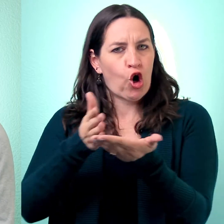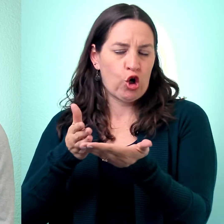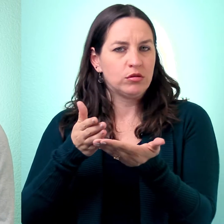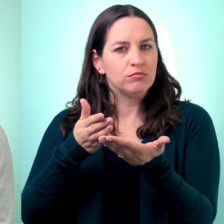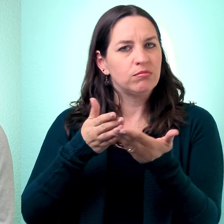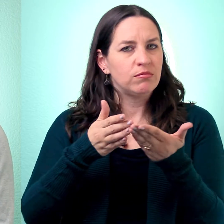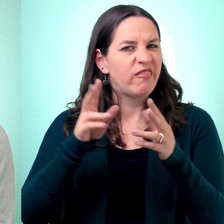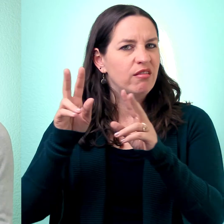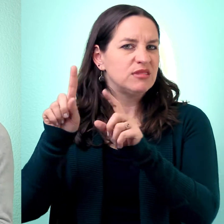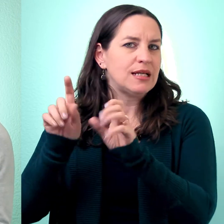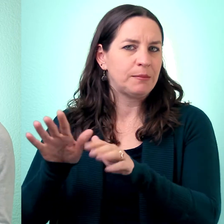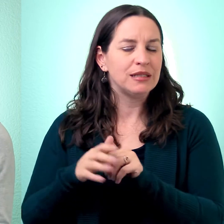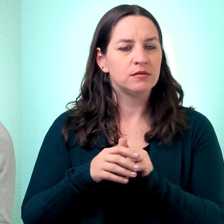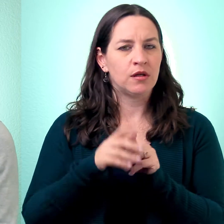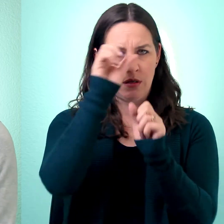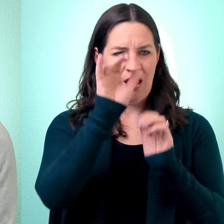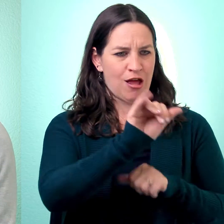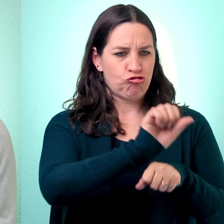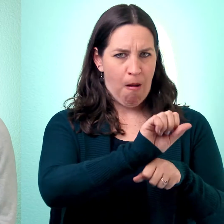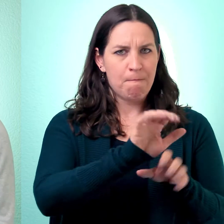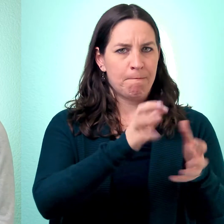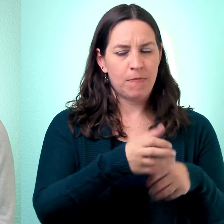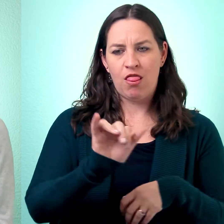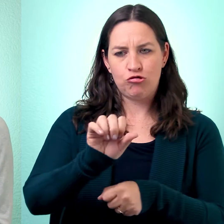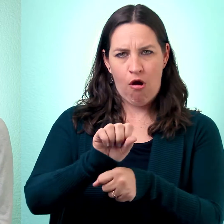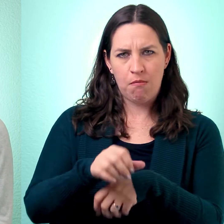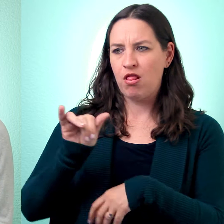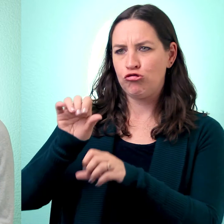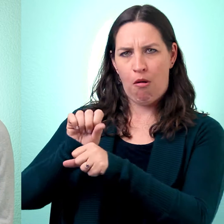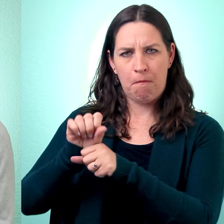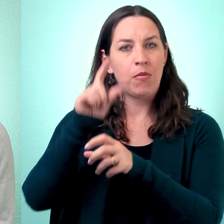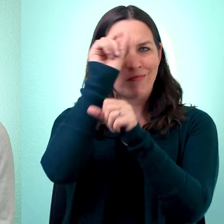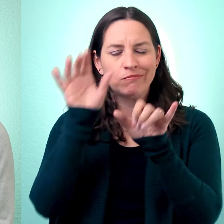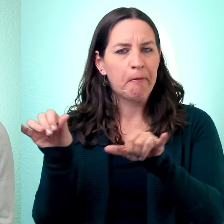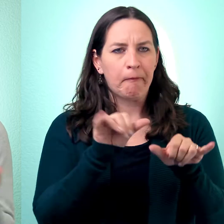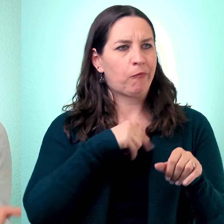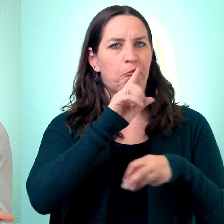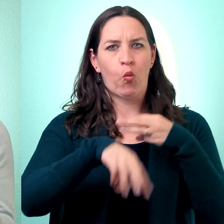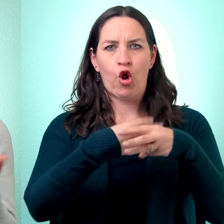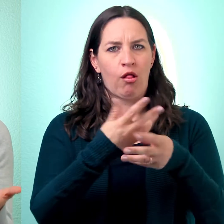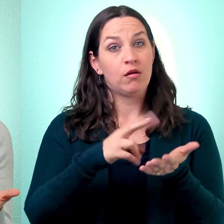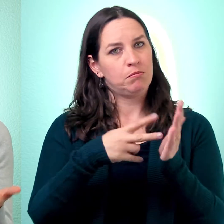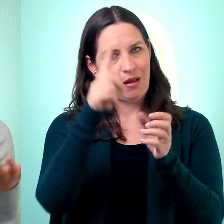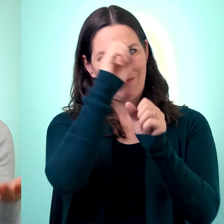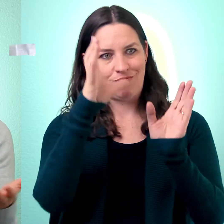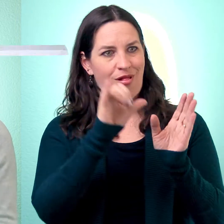of the assessment as a job. It's just me out there doing what I always do with the consumer in the room with me.